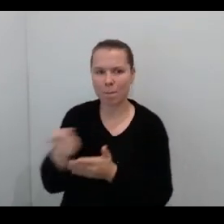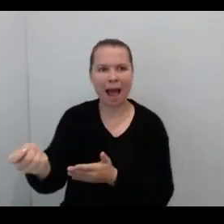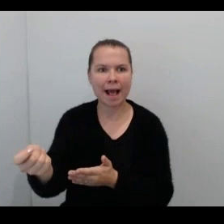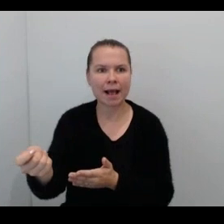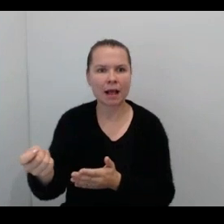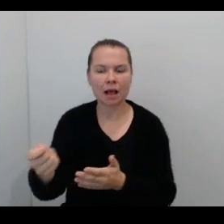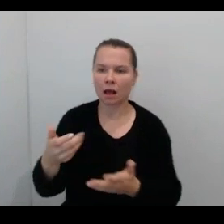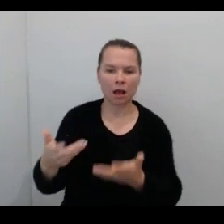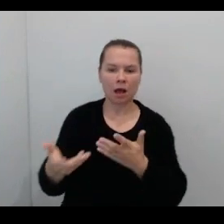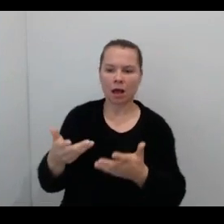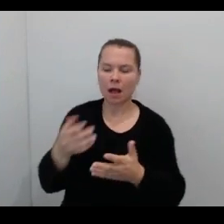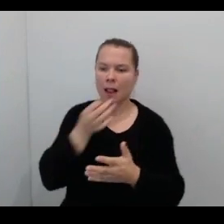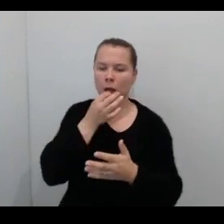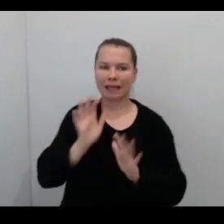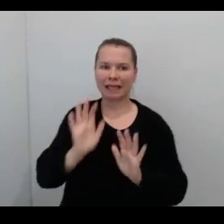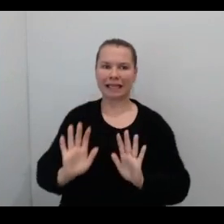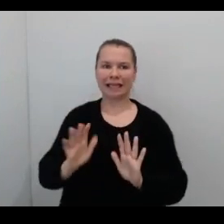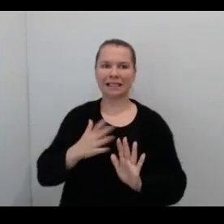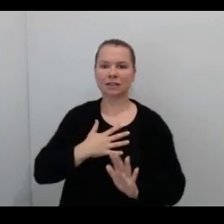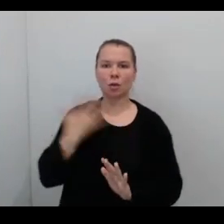That's something people aren't keen on understandably when they're in financial